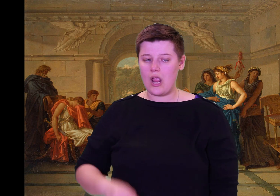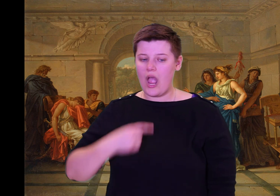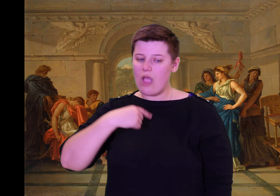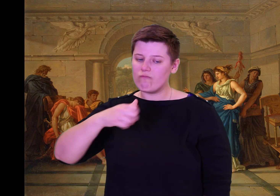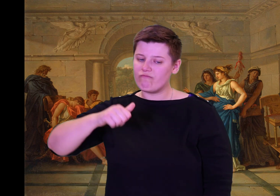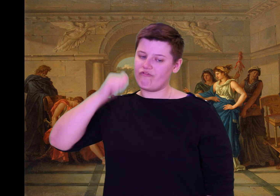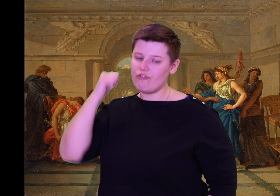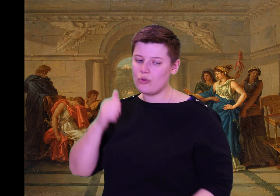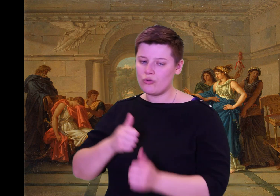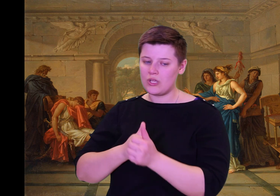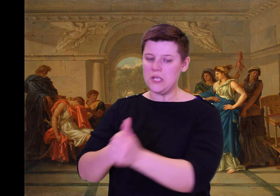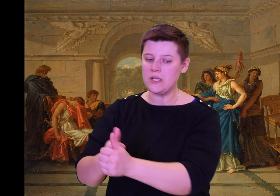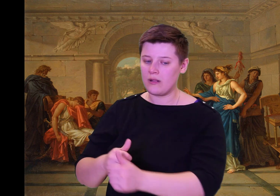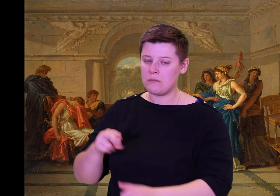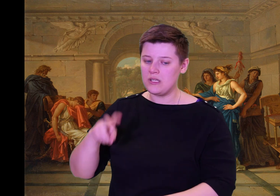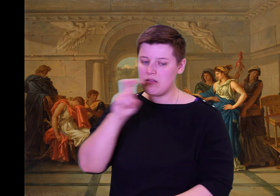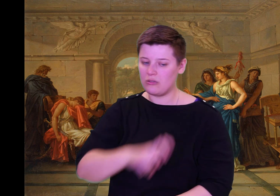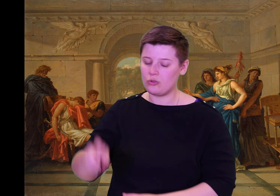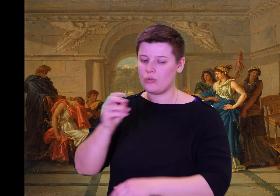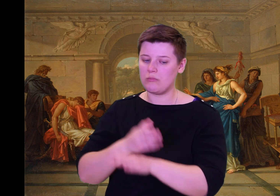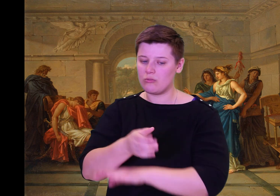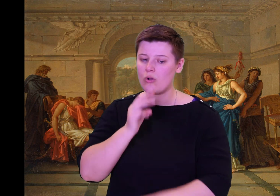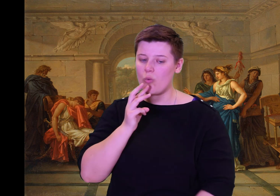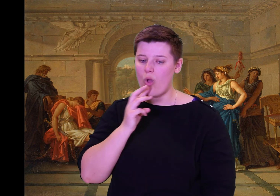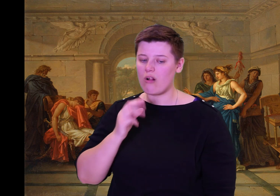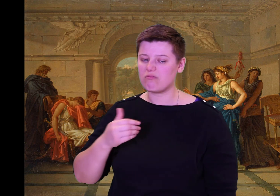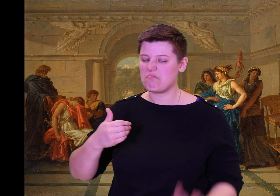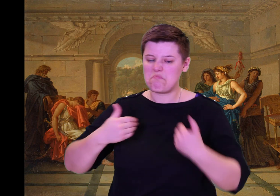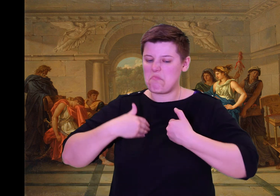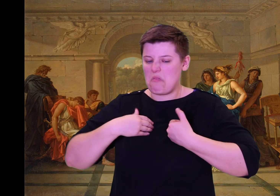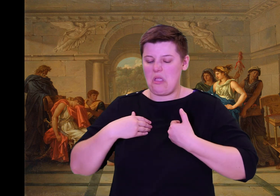I will not give an escort for this trip across the water;